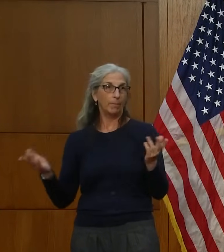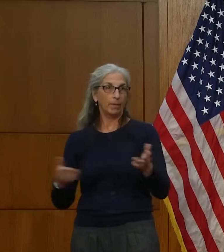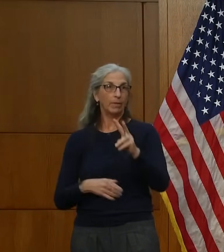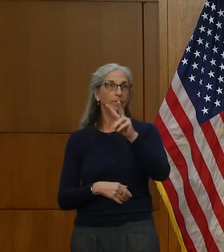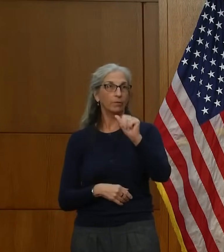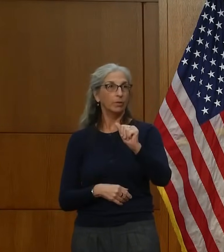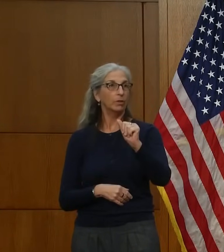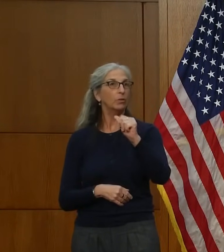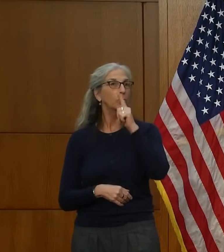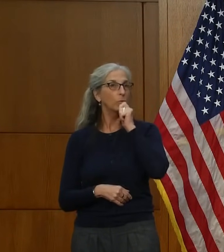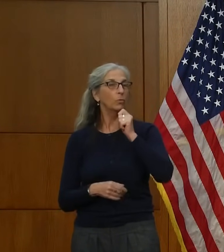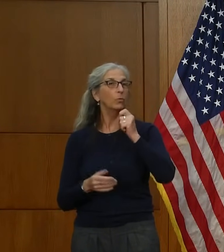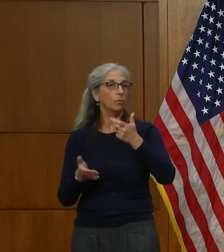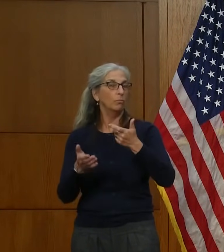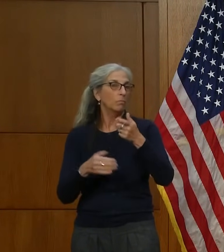WE'RE ABLE TO TAKE CARE OF